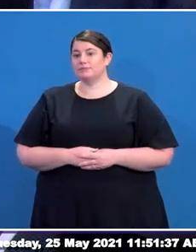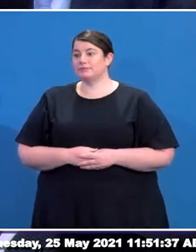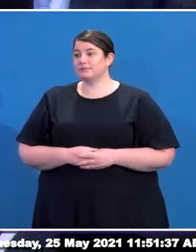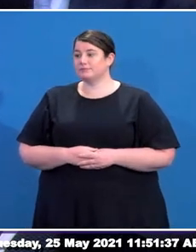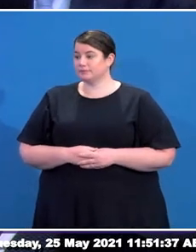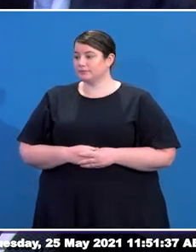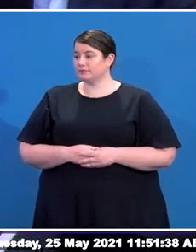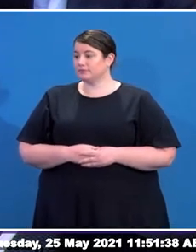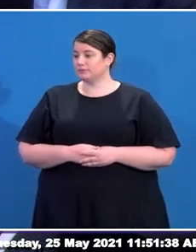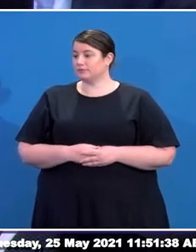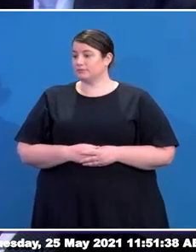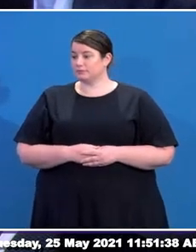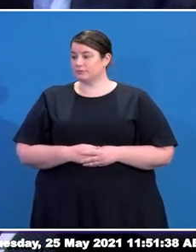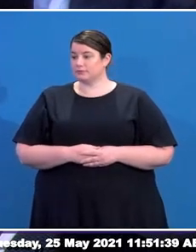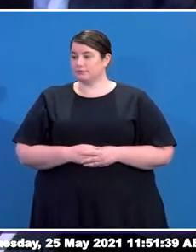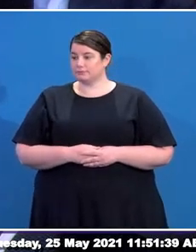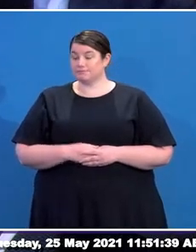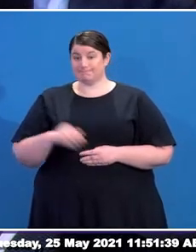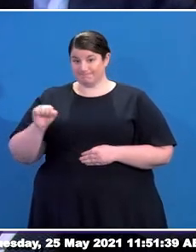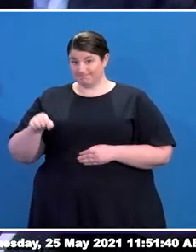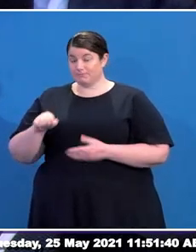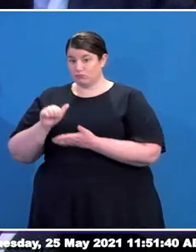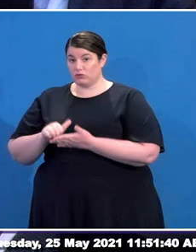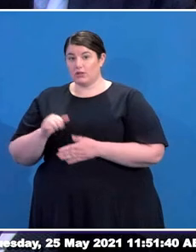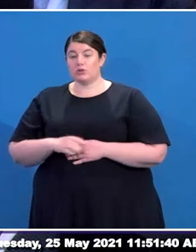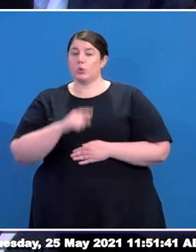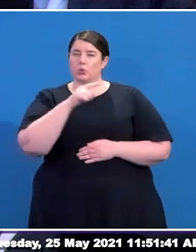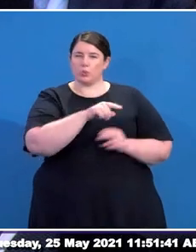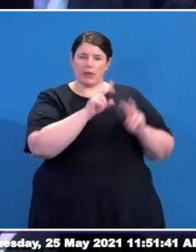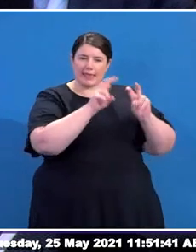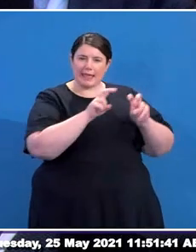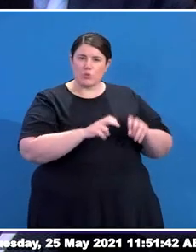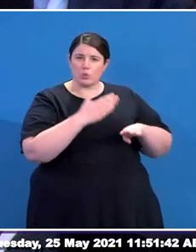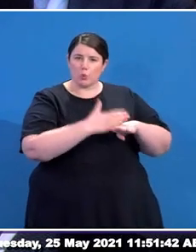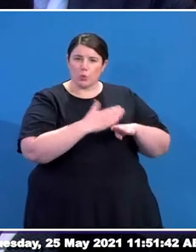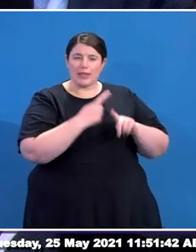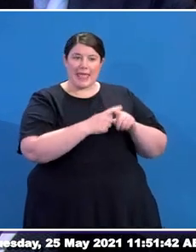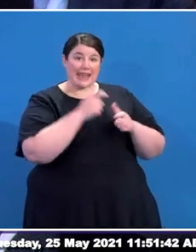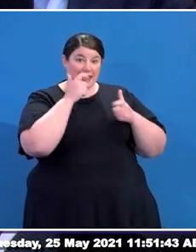And you are an accountant and a carer? Yes.